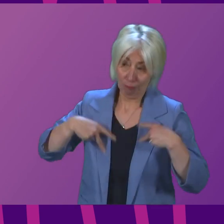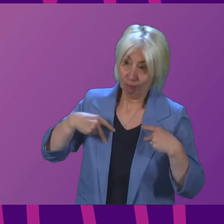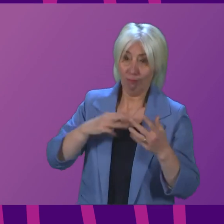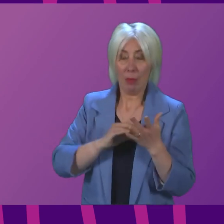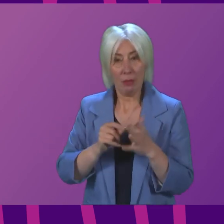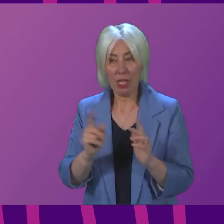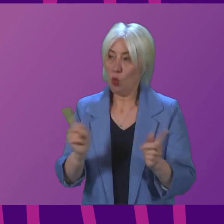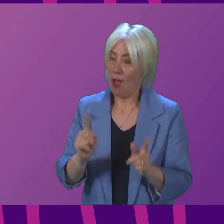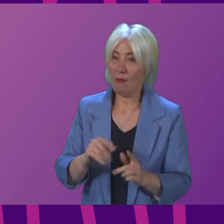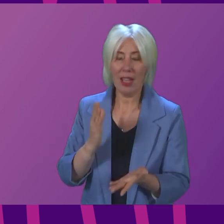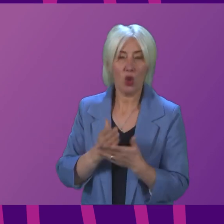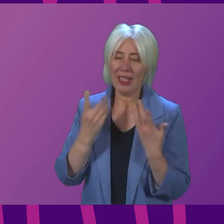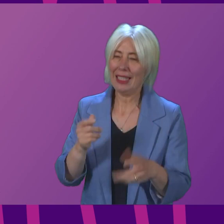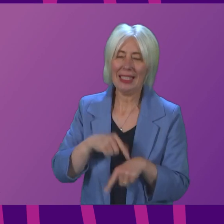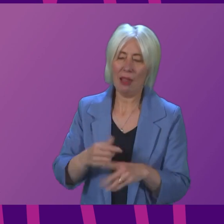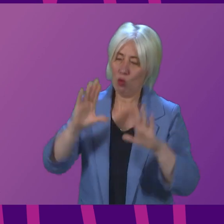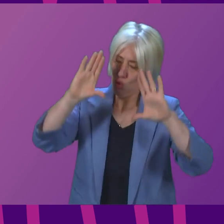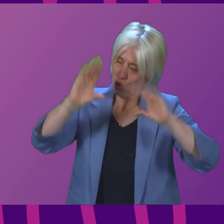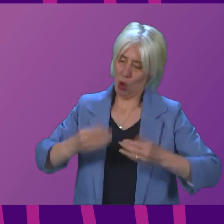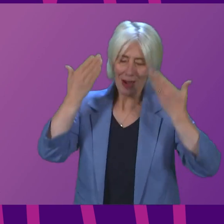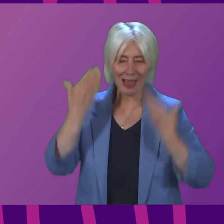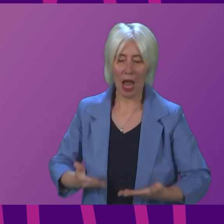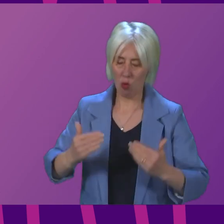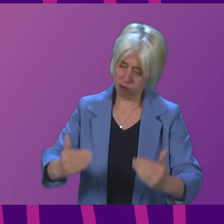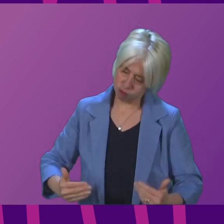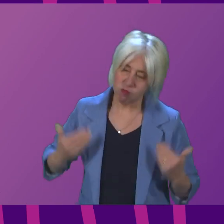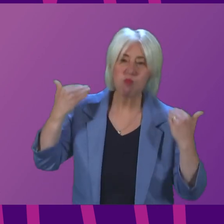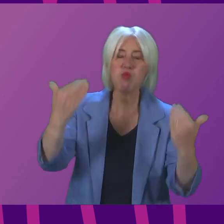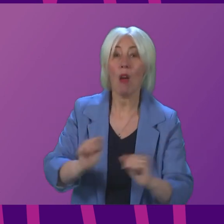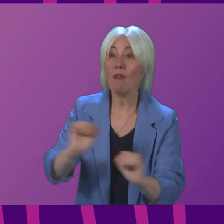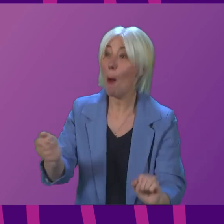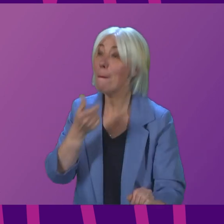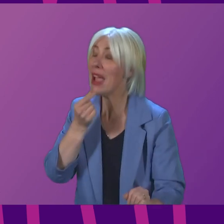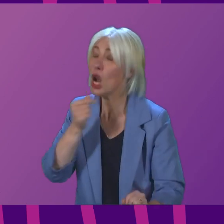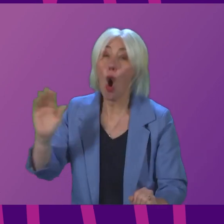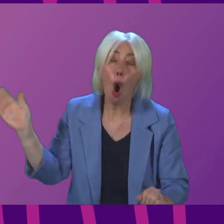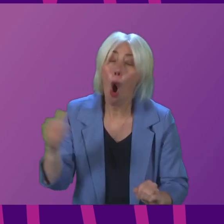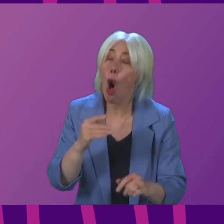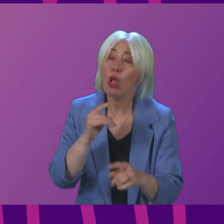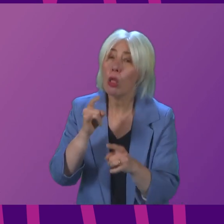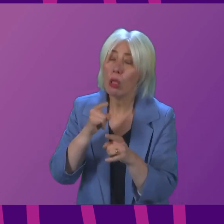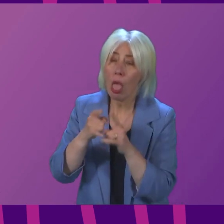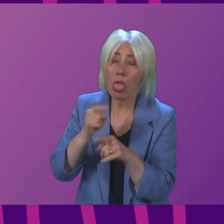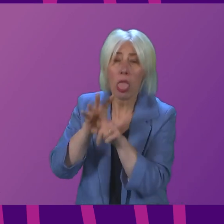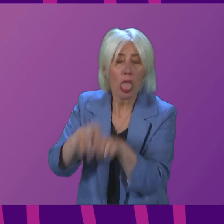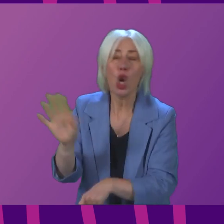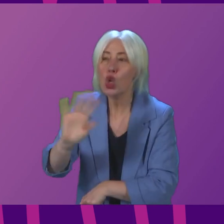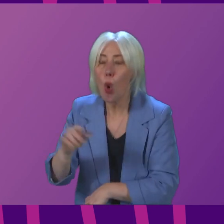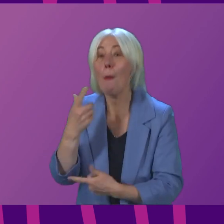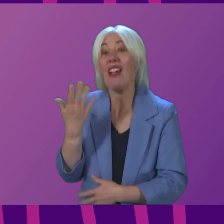It is time to draw a line in the sand, and it is time for men—not all men are misogynists, but misogyny comes from men—to change. That concludes First Minister’s question time.